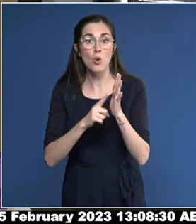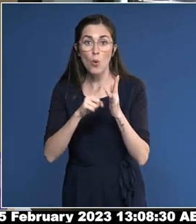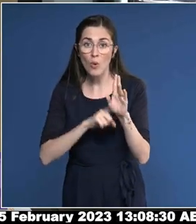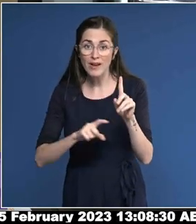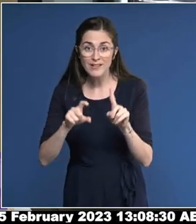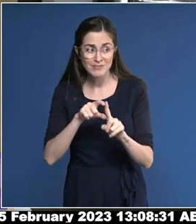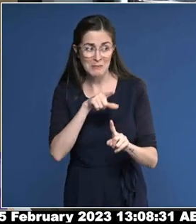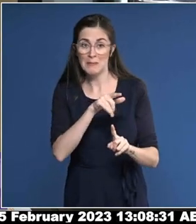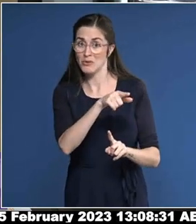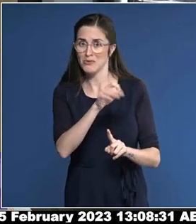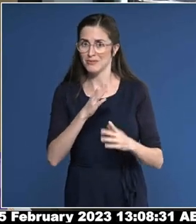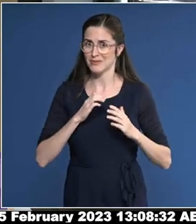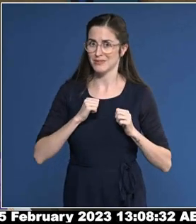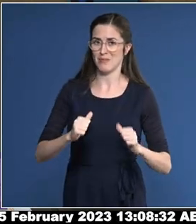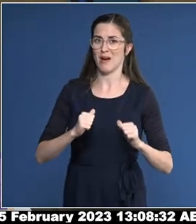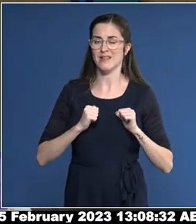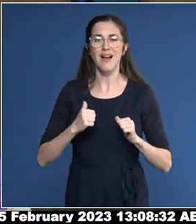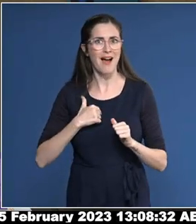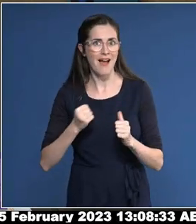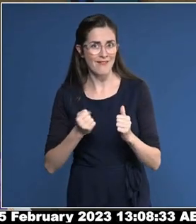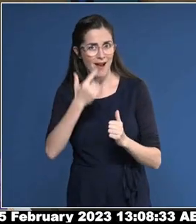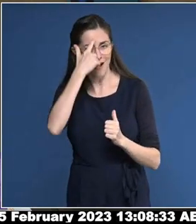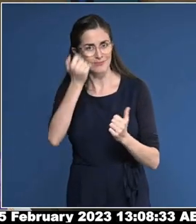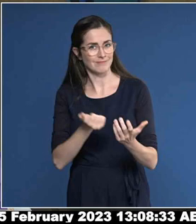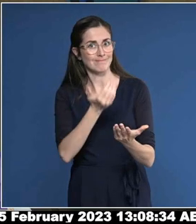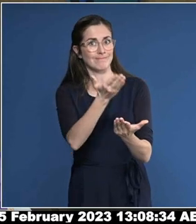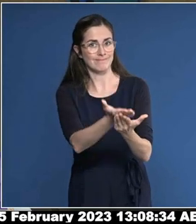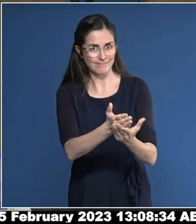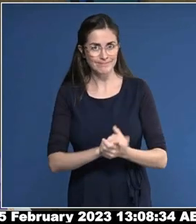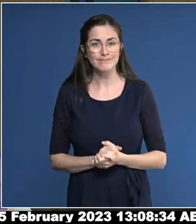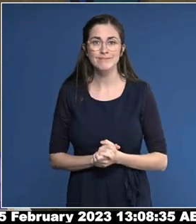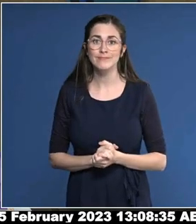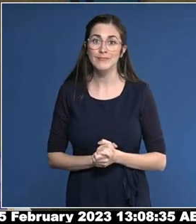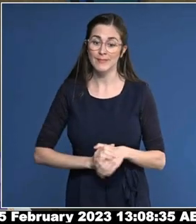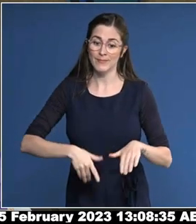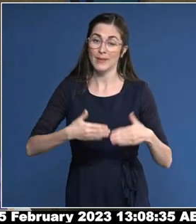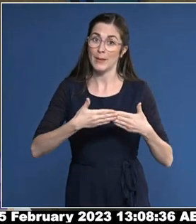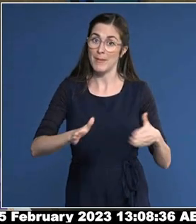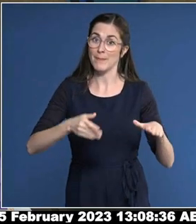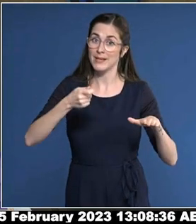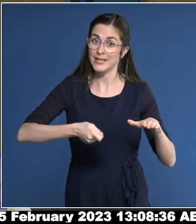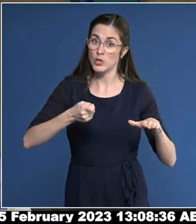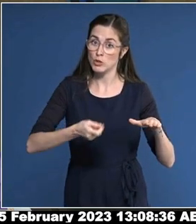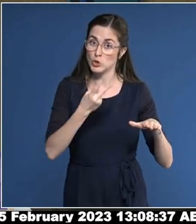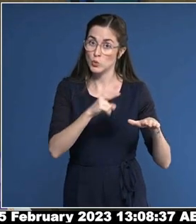you. Let me provide a little chronology. The hearing for Public hearing 23 report took place in May 2022.